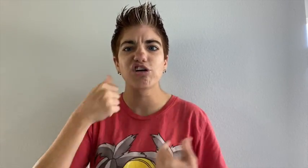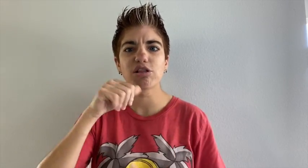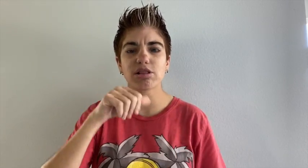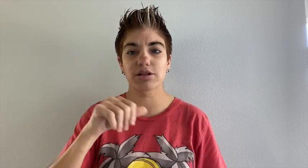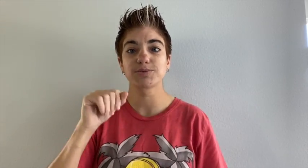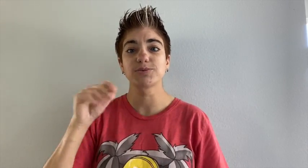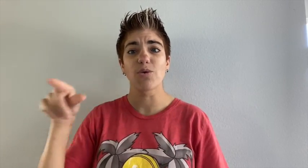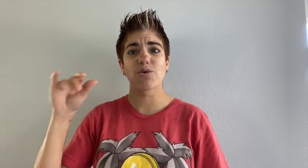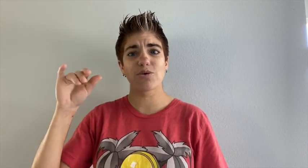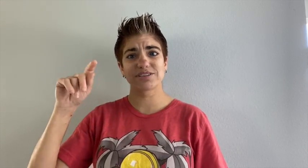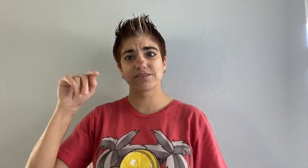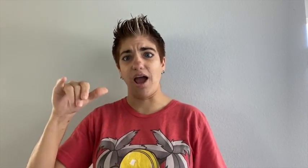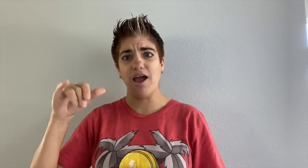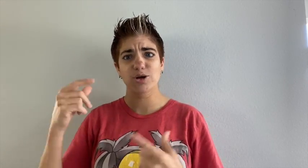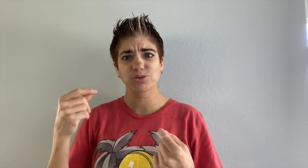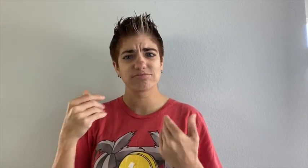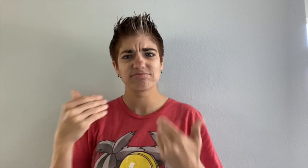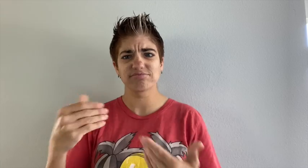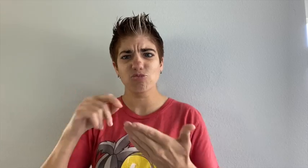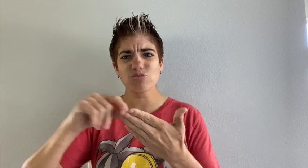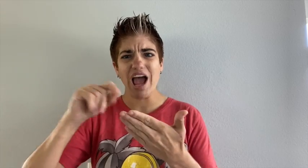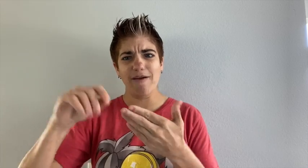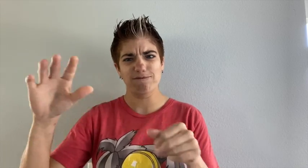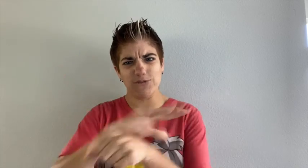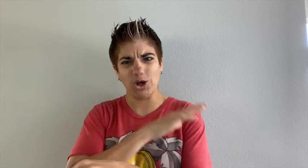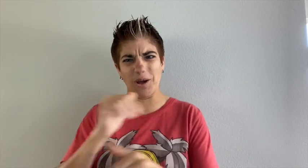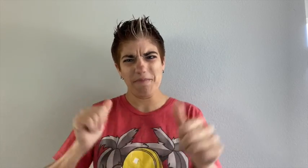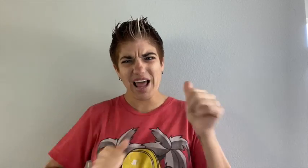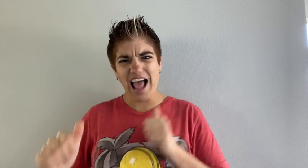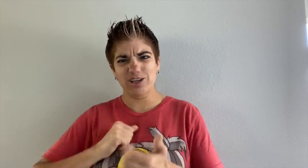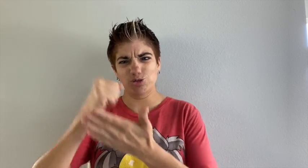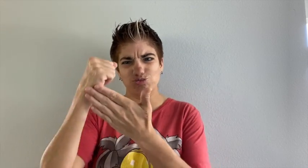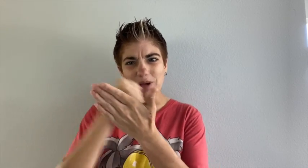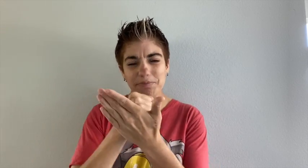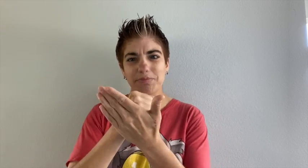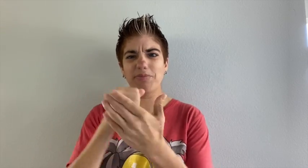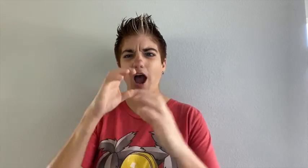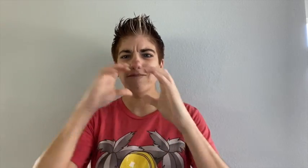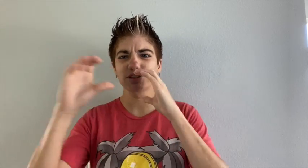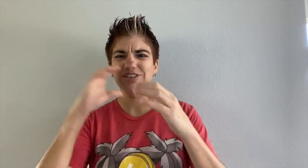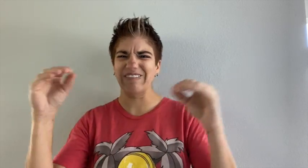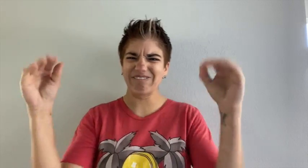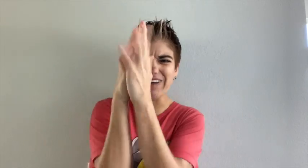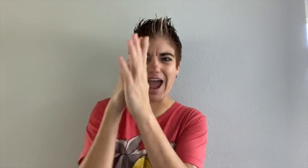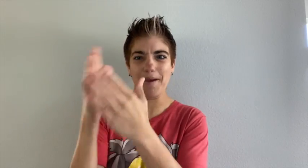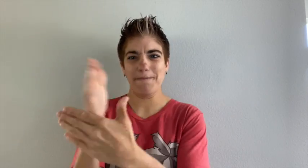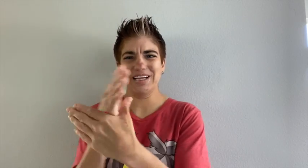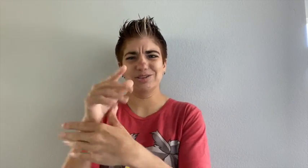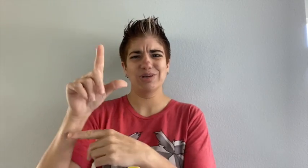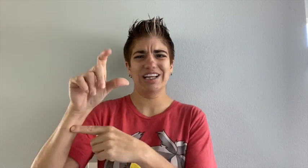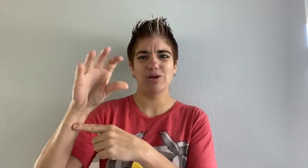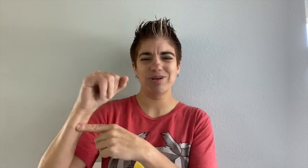fascination with this younger girl and they decided to come up with an entire script. Conversations, fights between